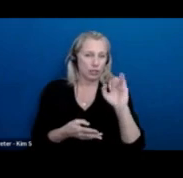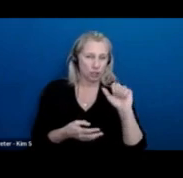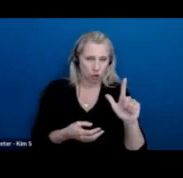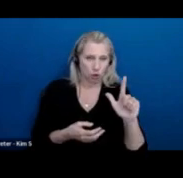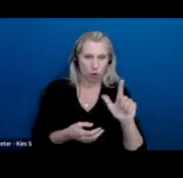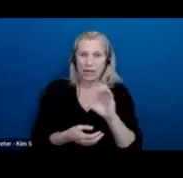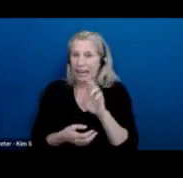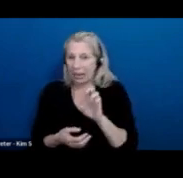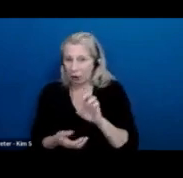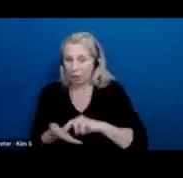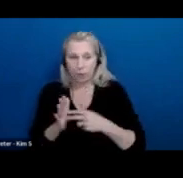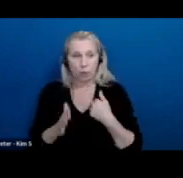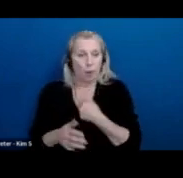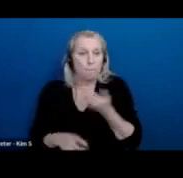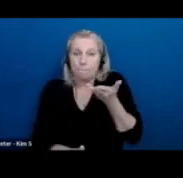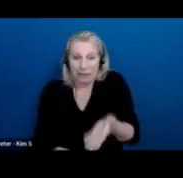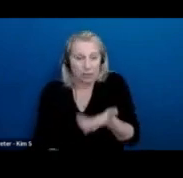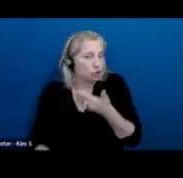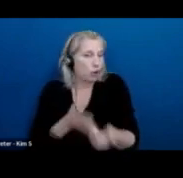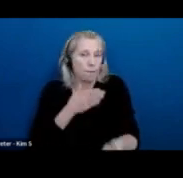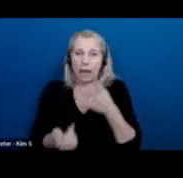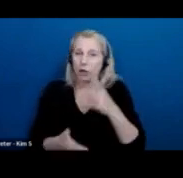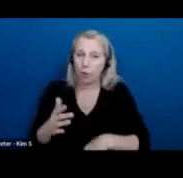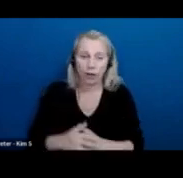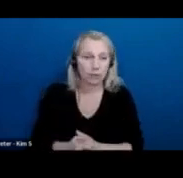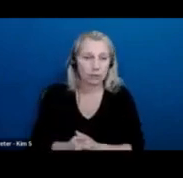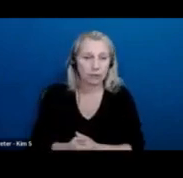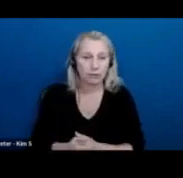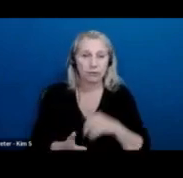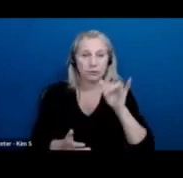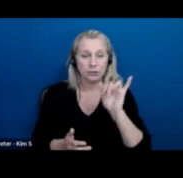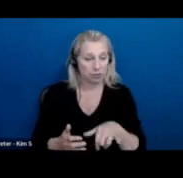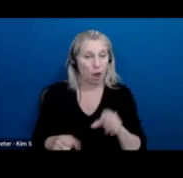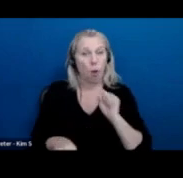matter what. And so this tenant works with us. And so we need to